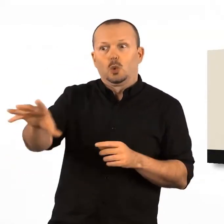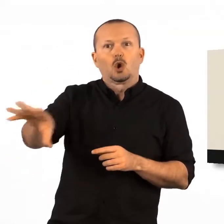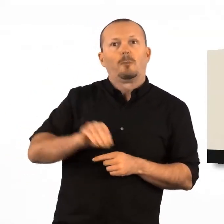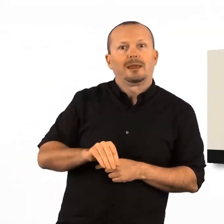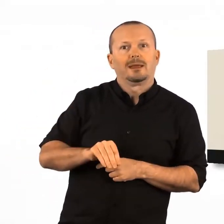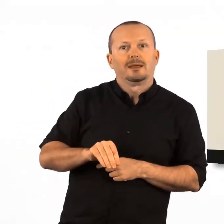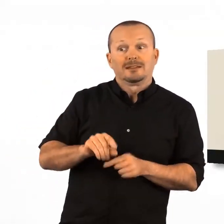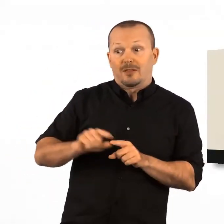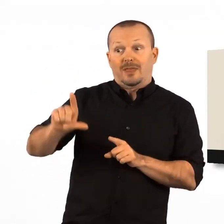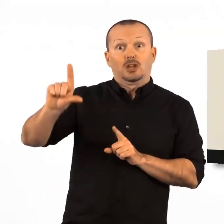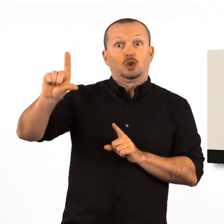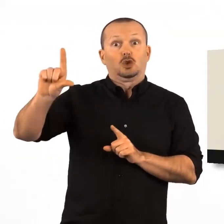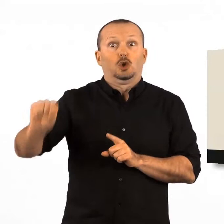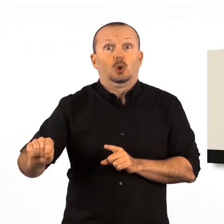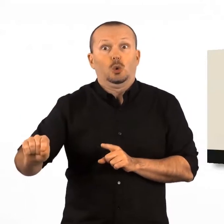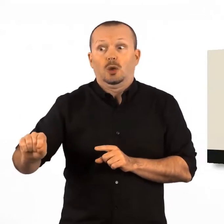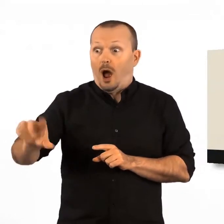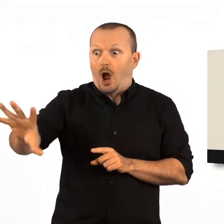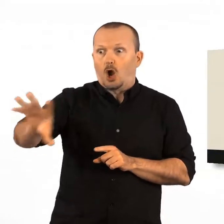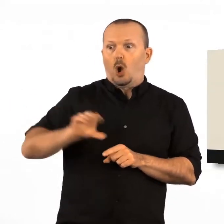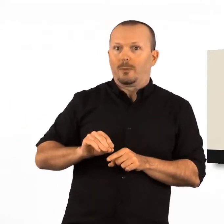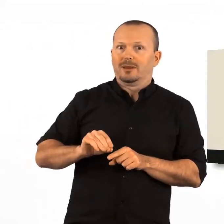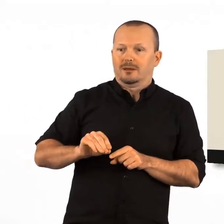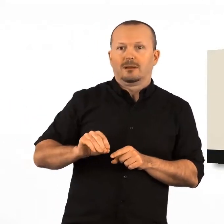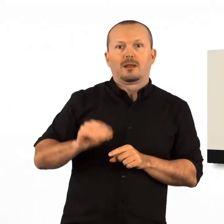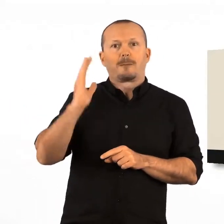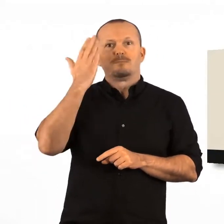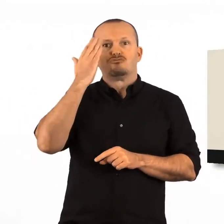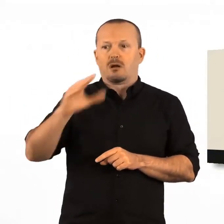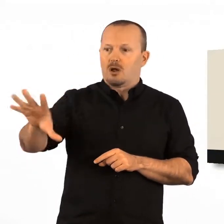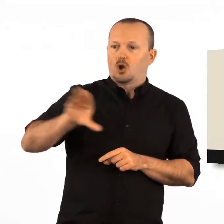imitate because then they, that’s confidence building for them if you do it they do it